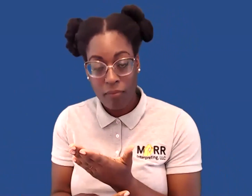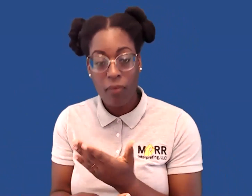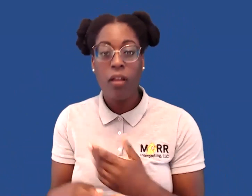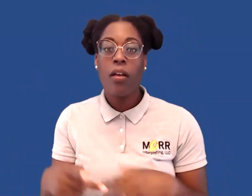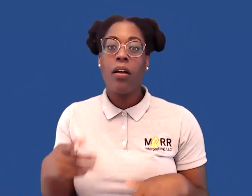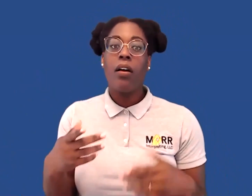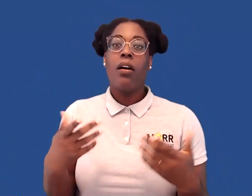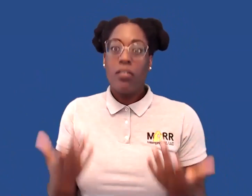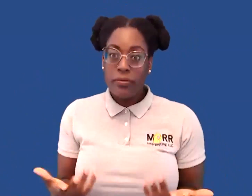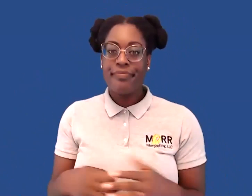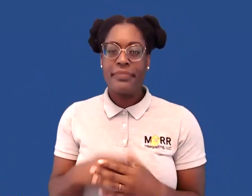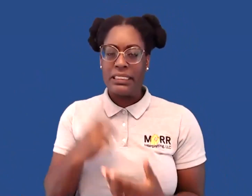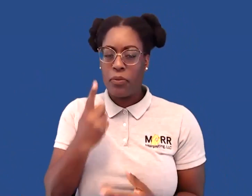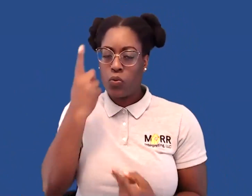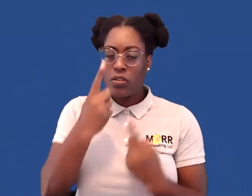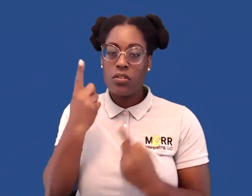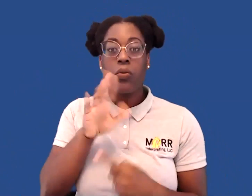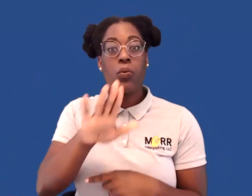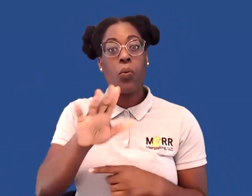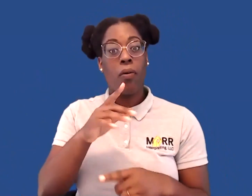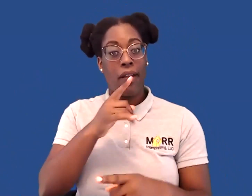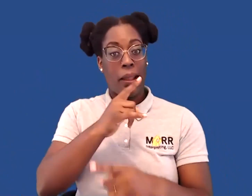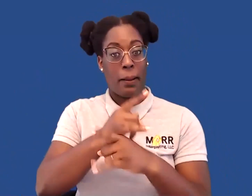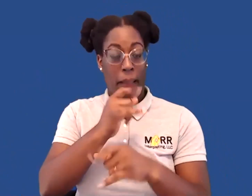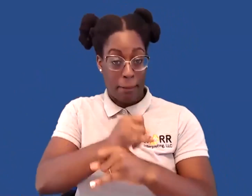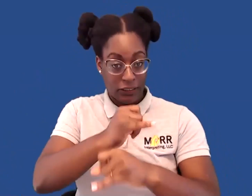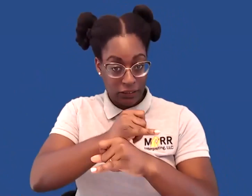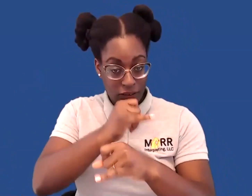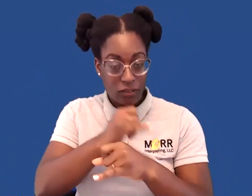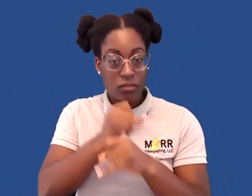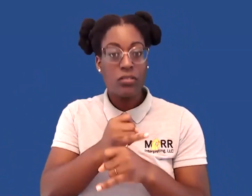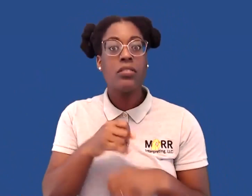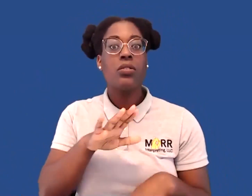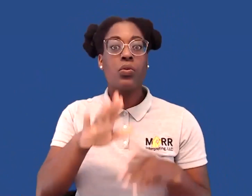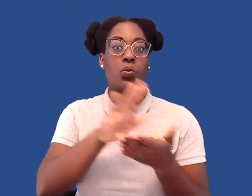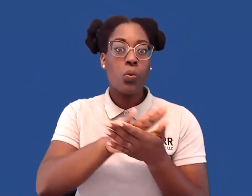I know that on my campus, Zoom calls or Zoom meetings are defaulted to be recorded